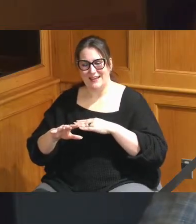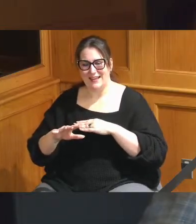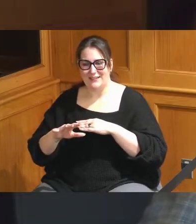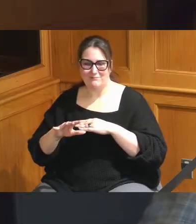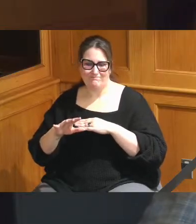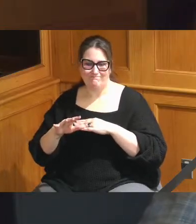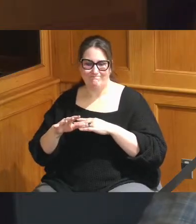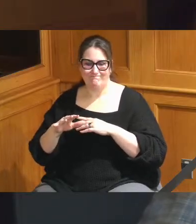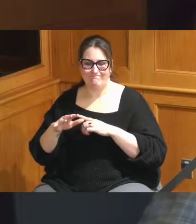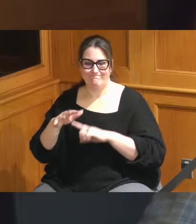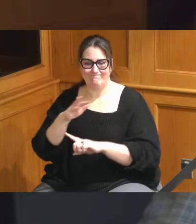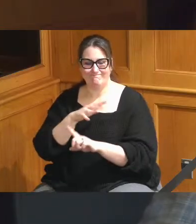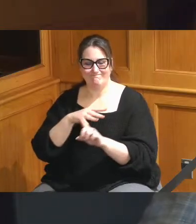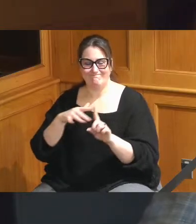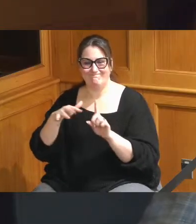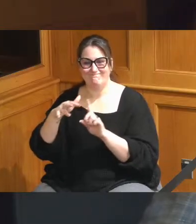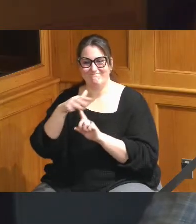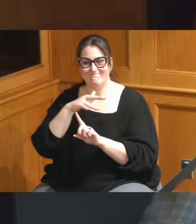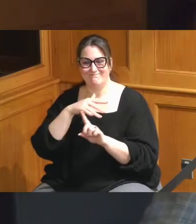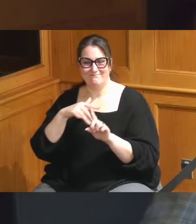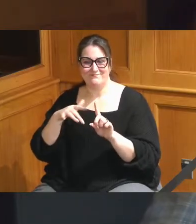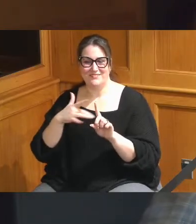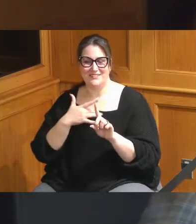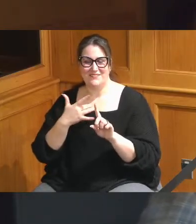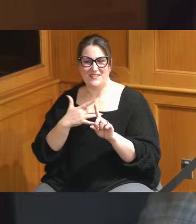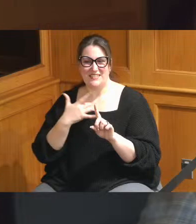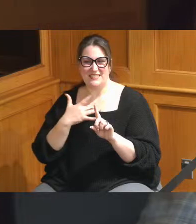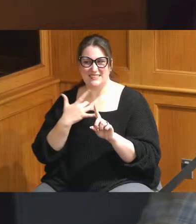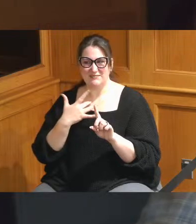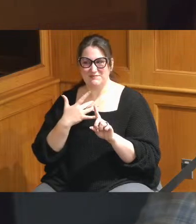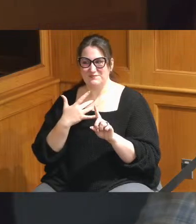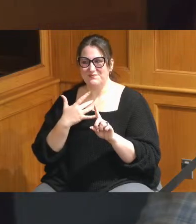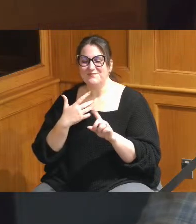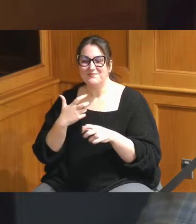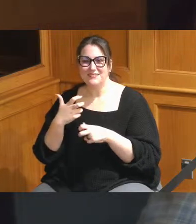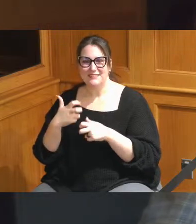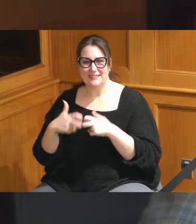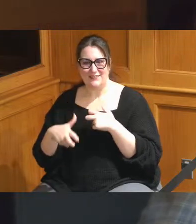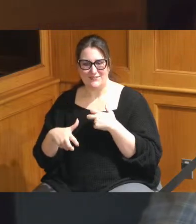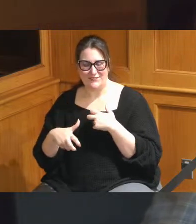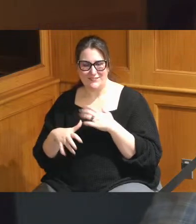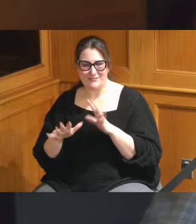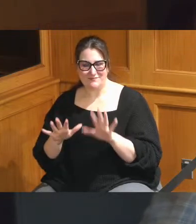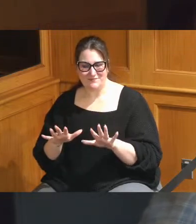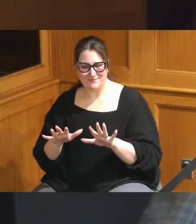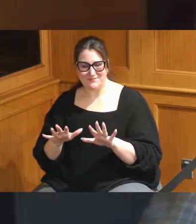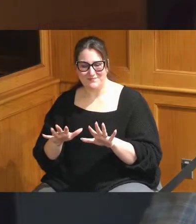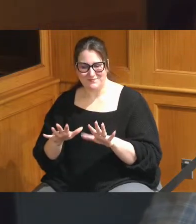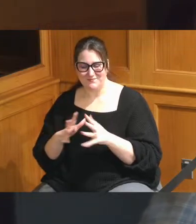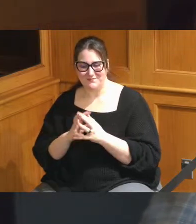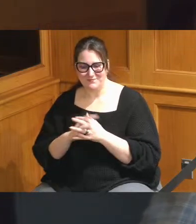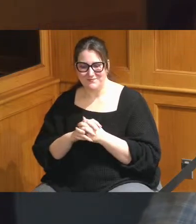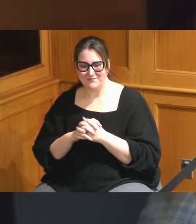that has become difficult down there. I don't have all of the rest, all the people getting stopped,